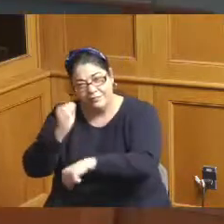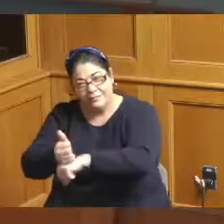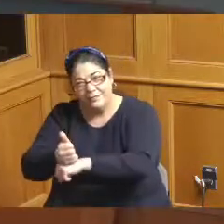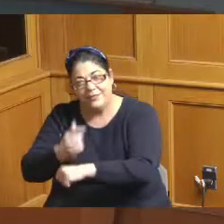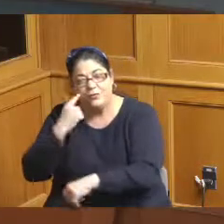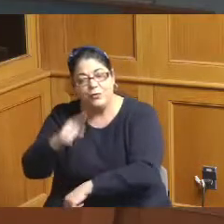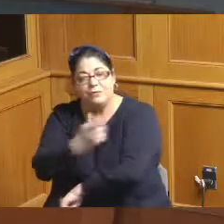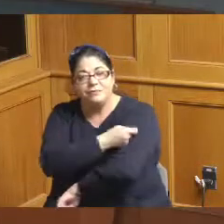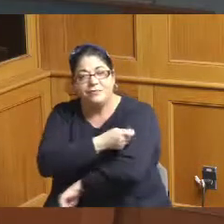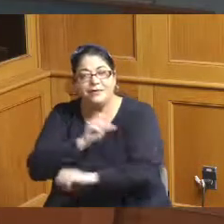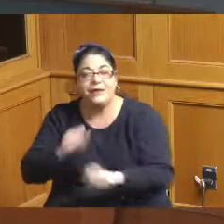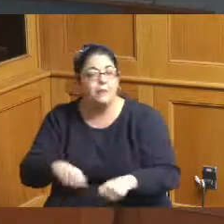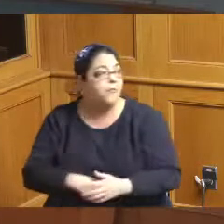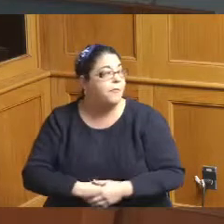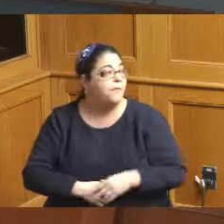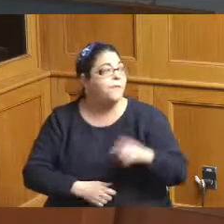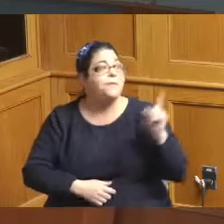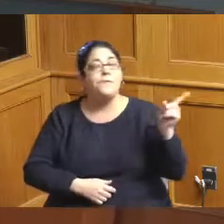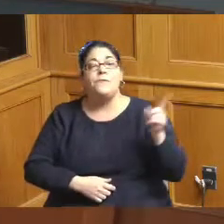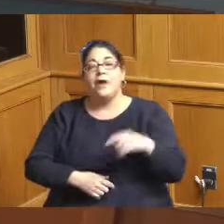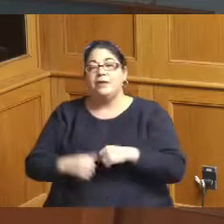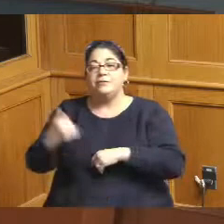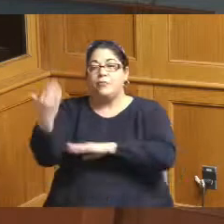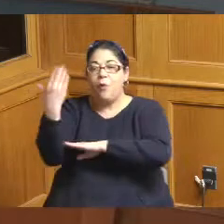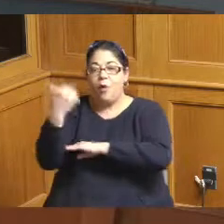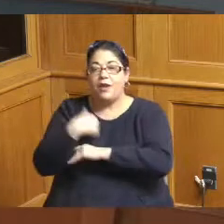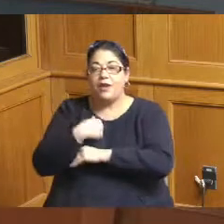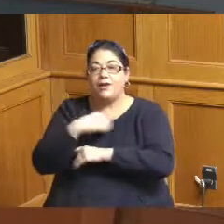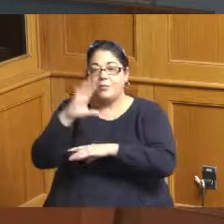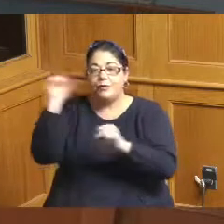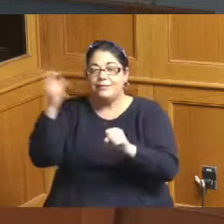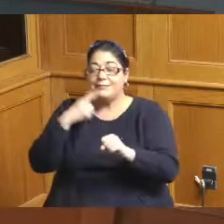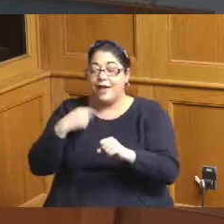thank you and I saw your signage when I went this morning so for everybody everyone who's